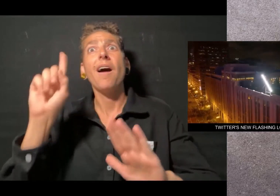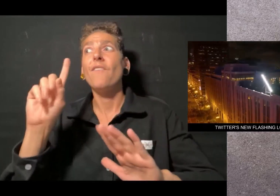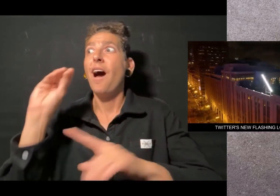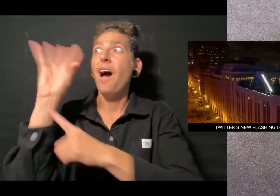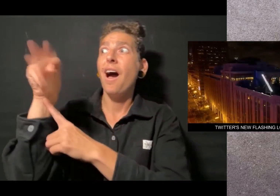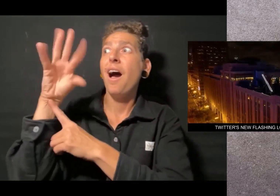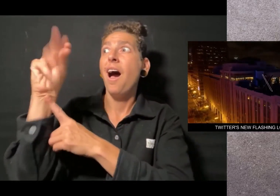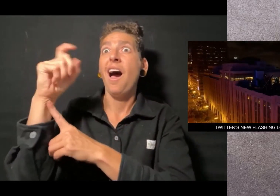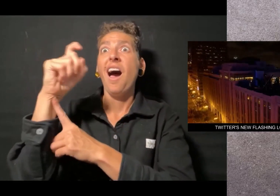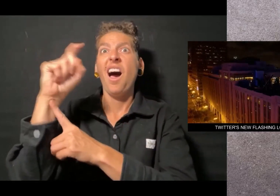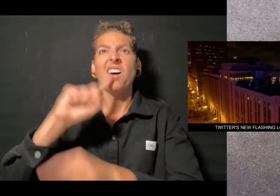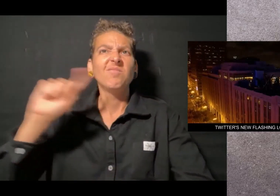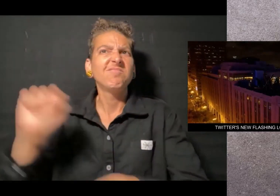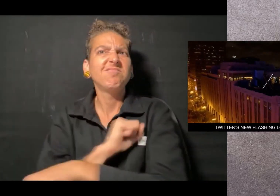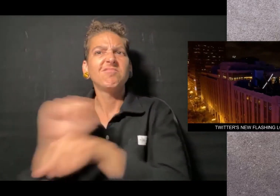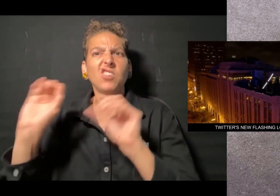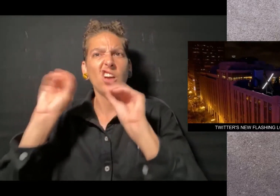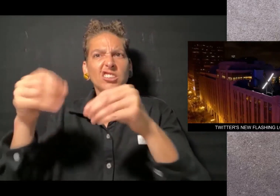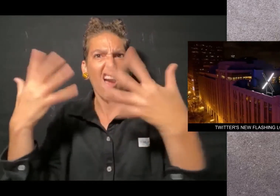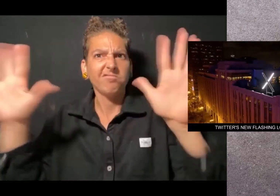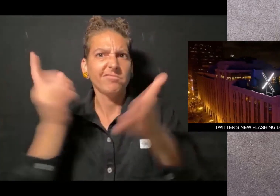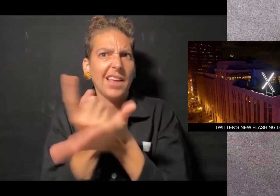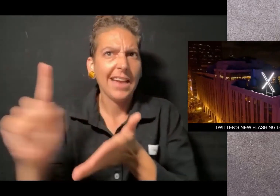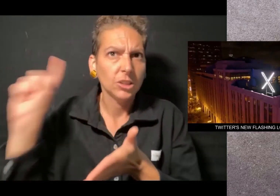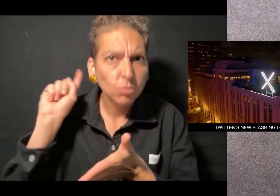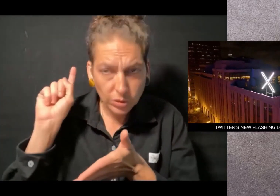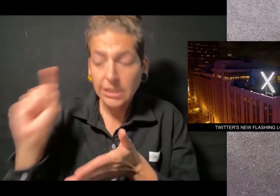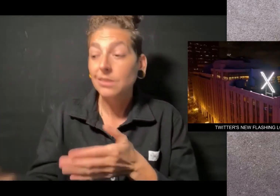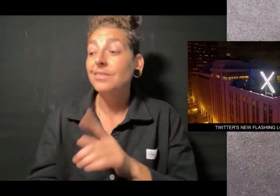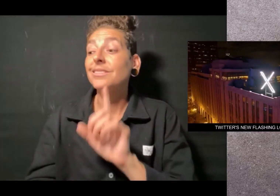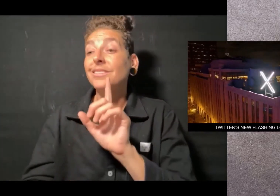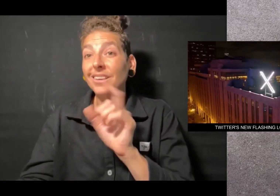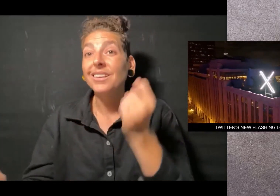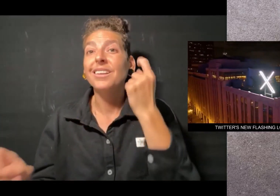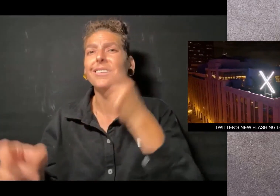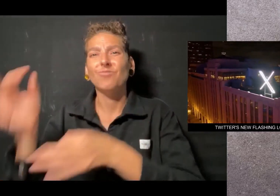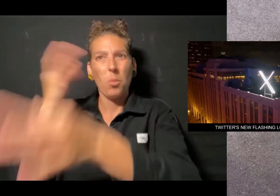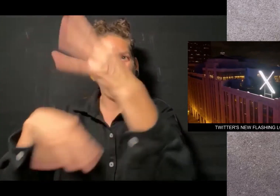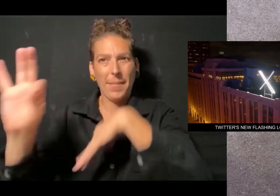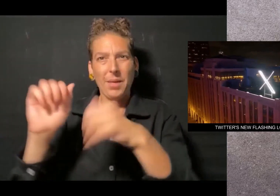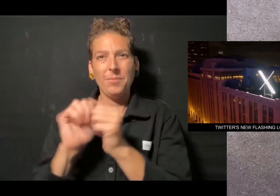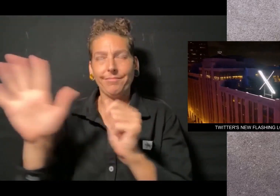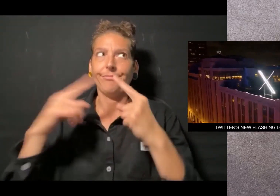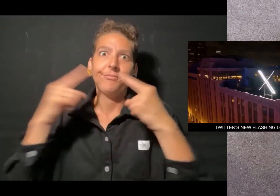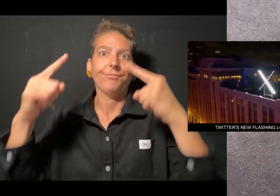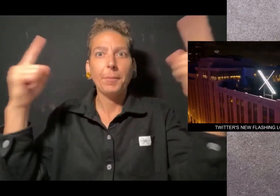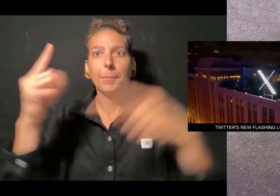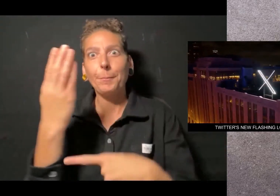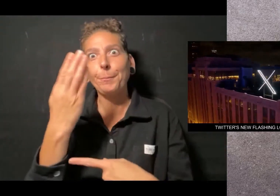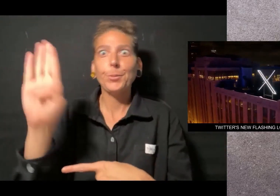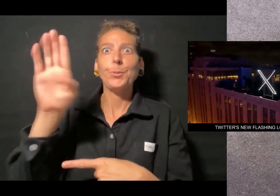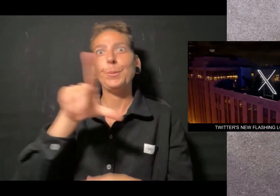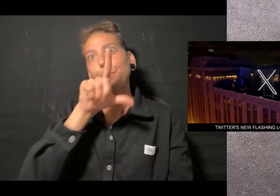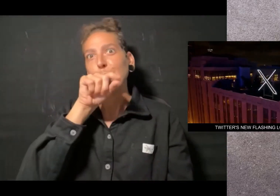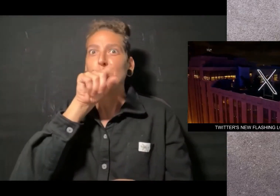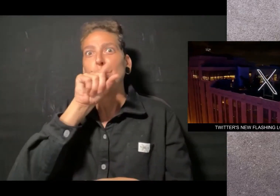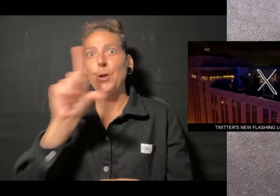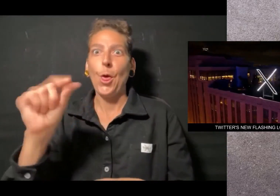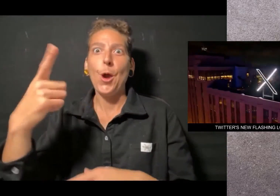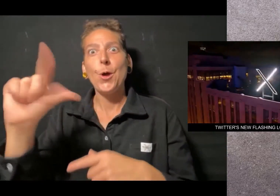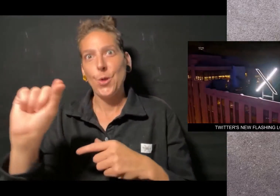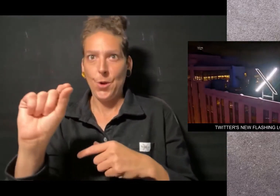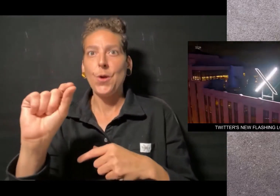social media brand for the flashing X that was installed last week it replaced the well-known